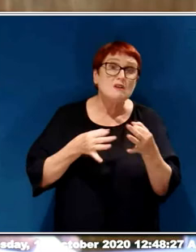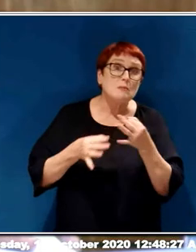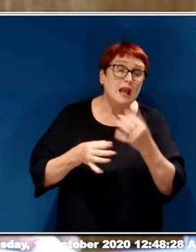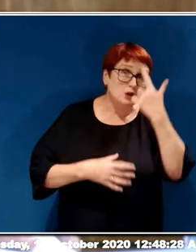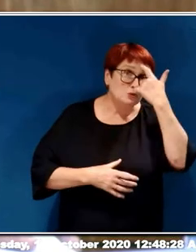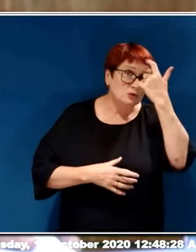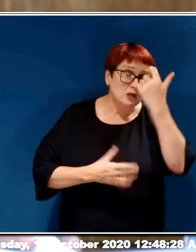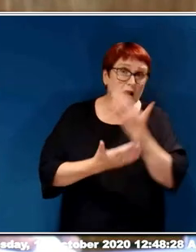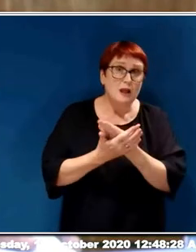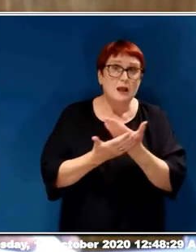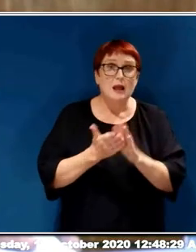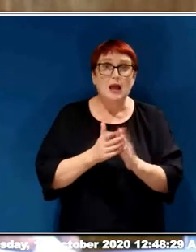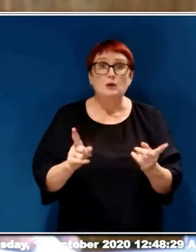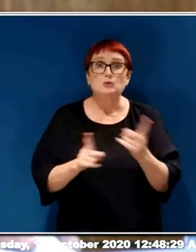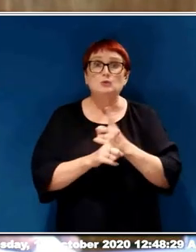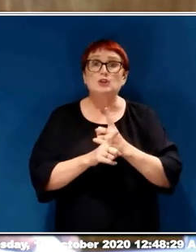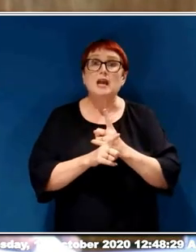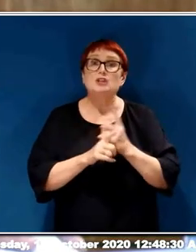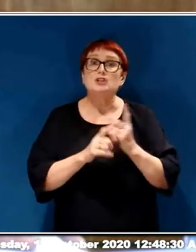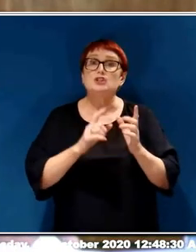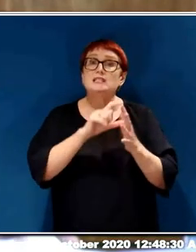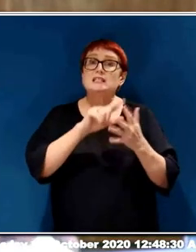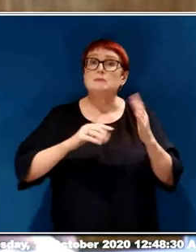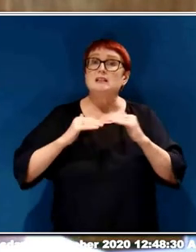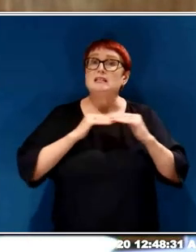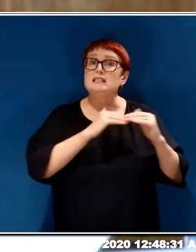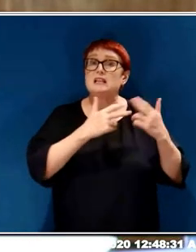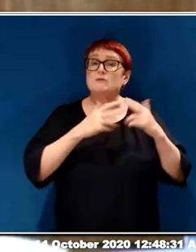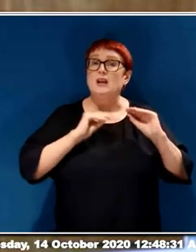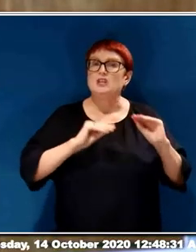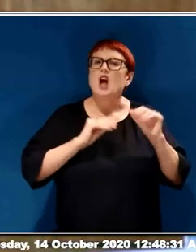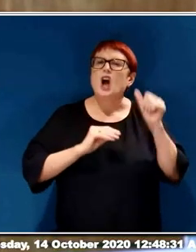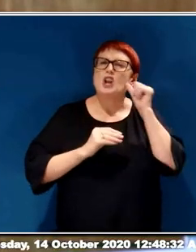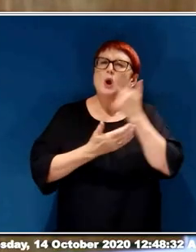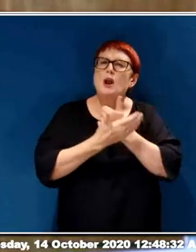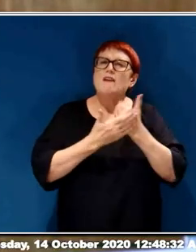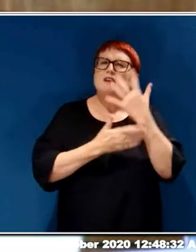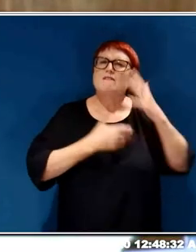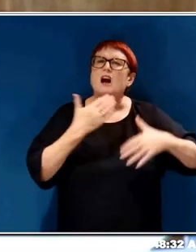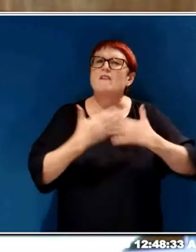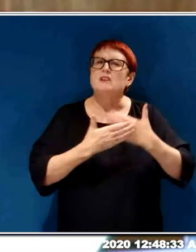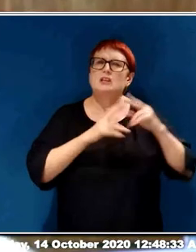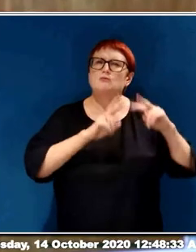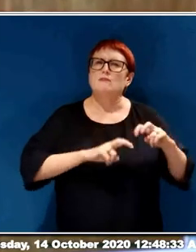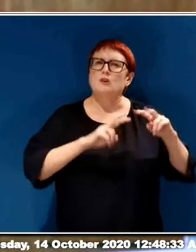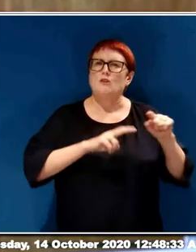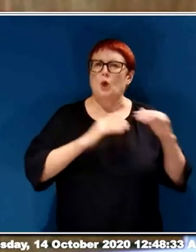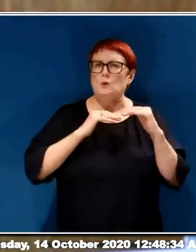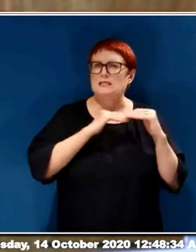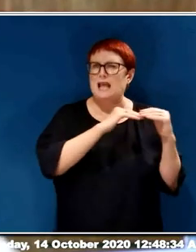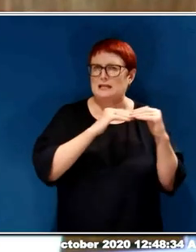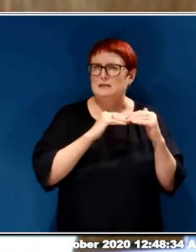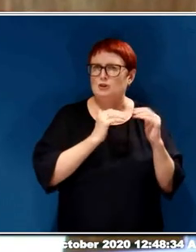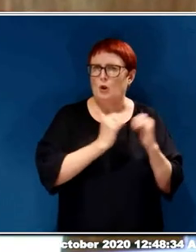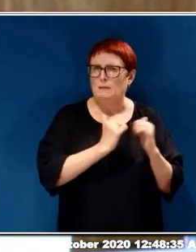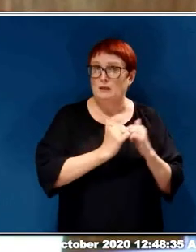I know they get reviewed every five years. But is there a process underway whereby the suggestions of the kind that you're